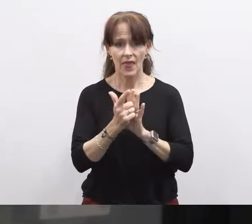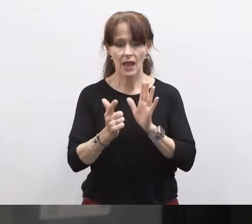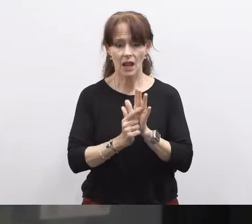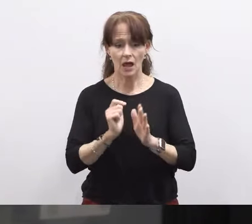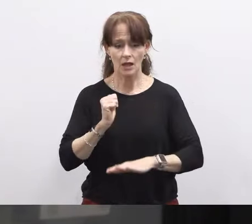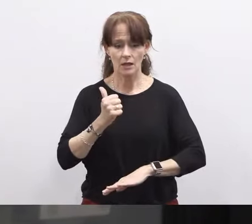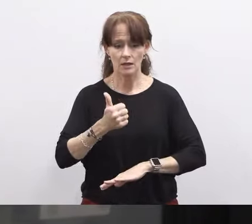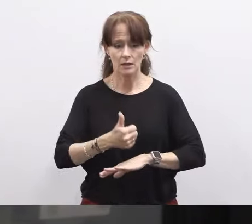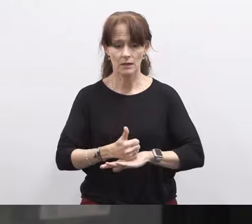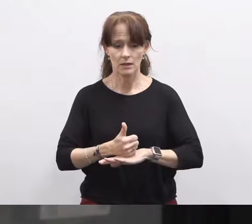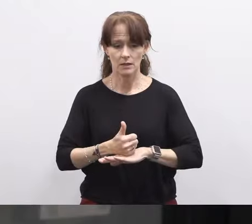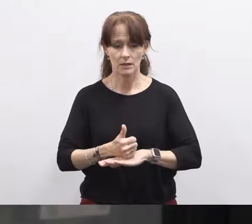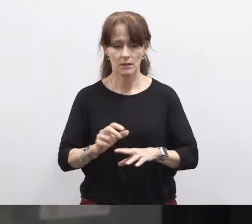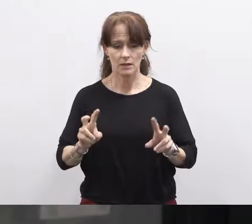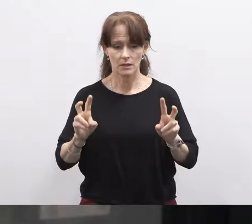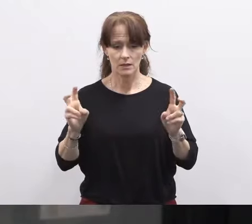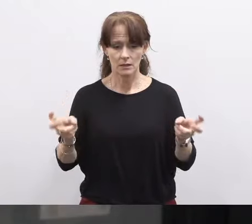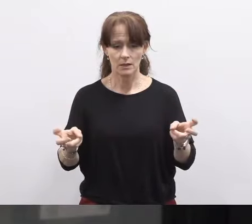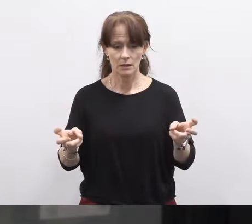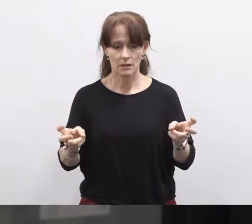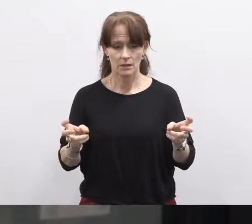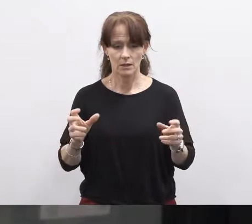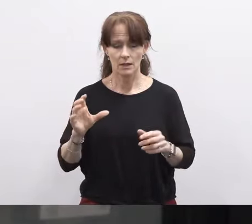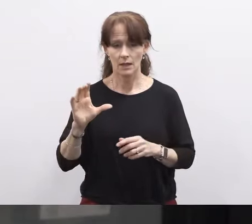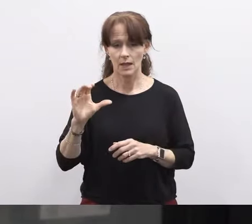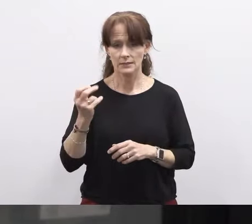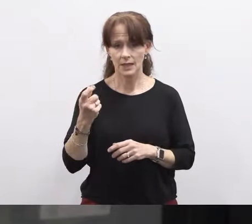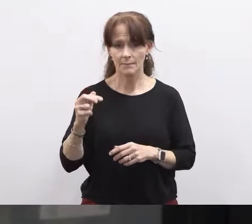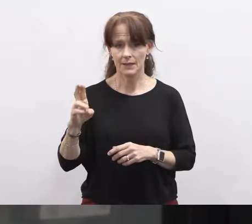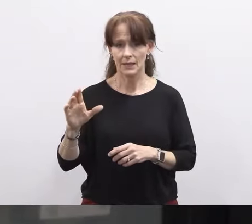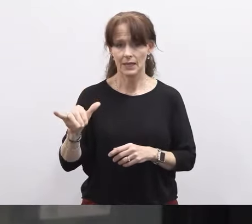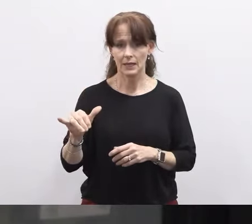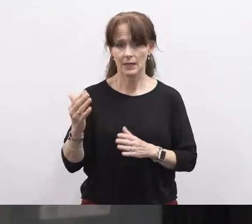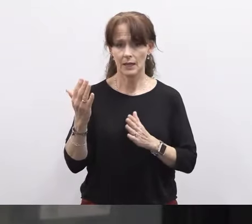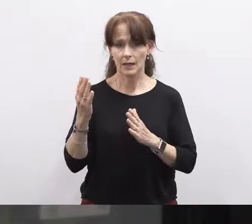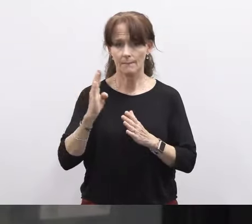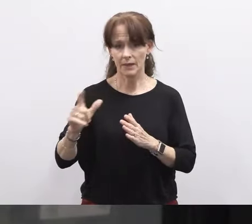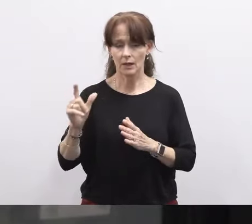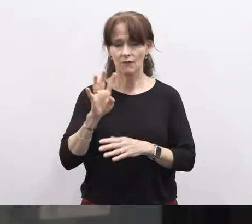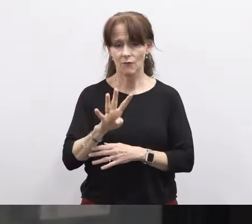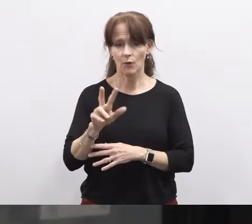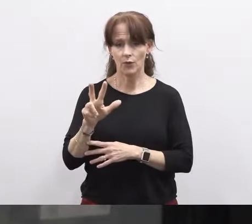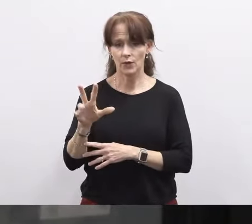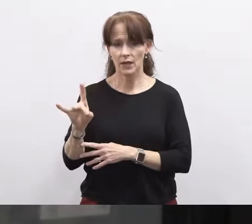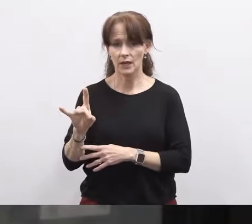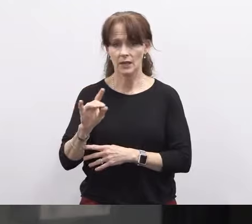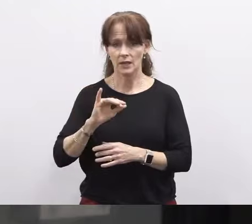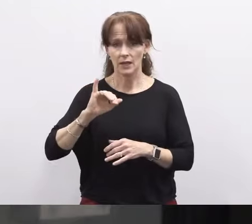it's called Assembly Bill 438. It took effect January the first,